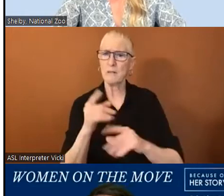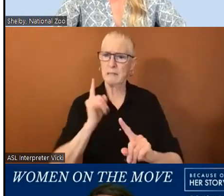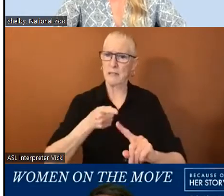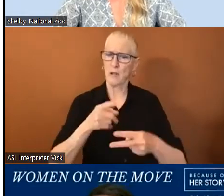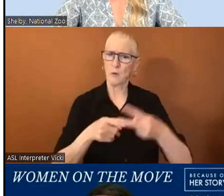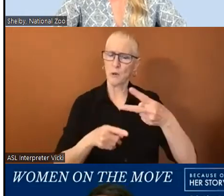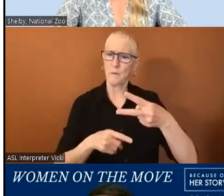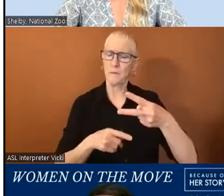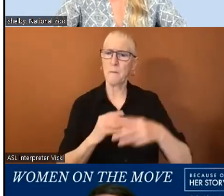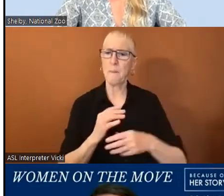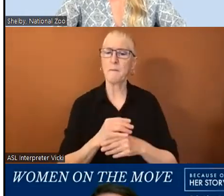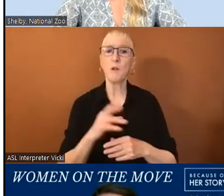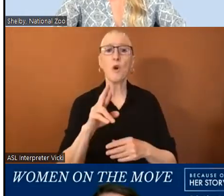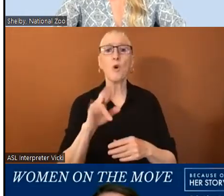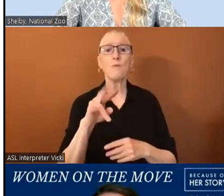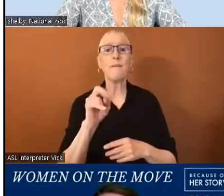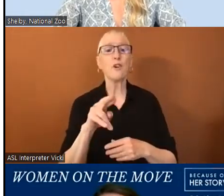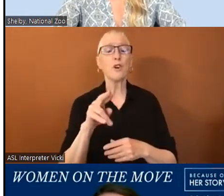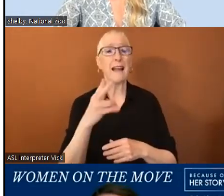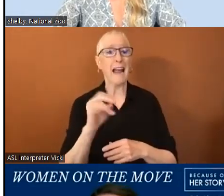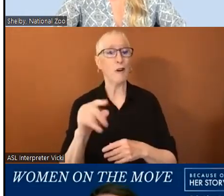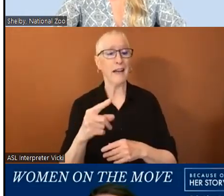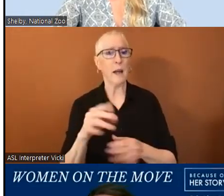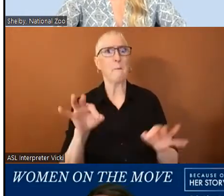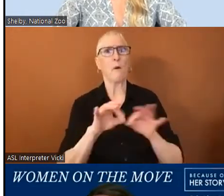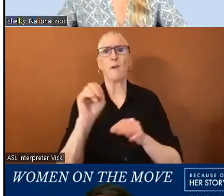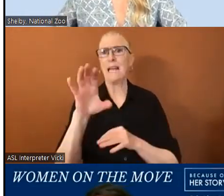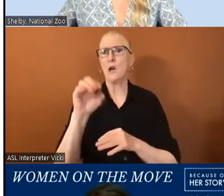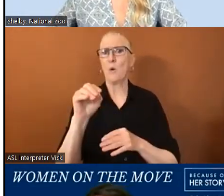Kim: So, uh river herring are an important part of the ecosystem. Uh, they're an important food source for